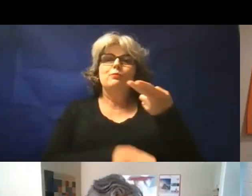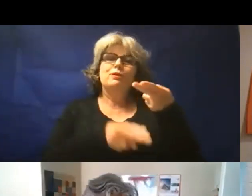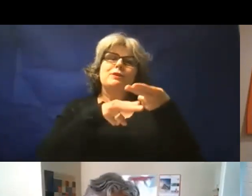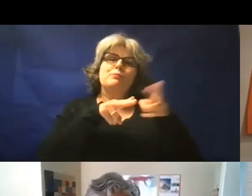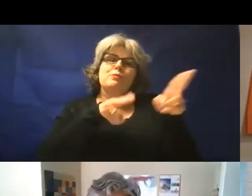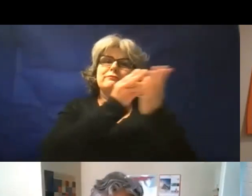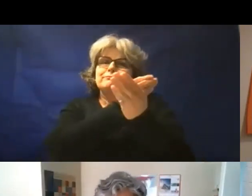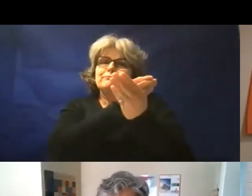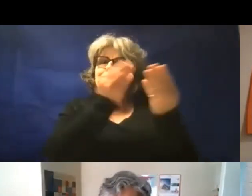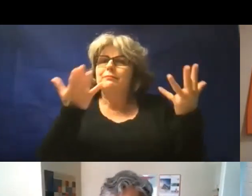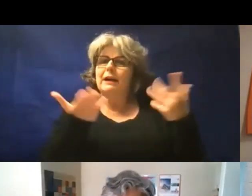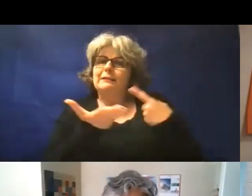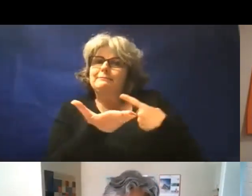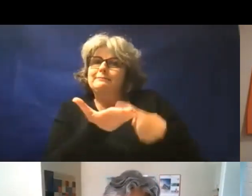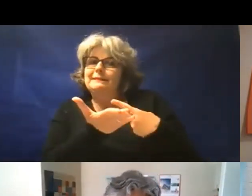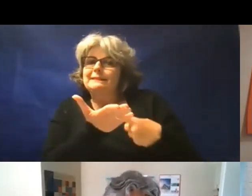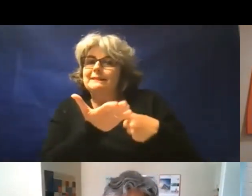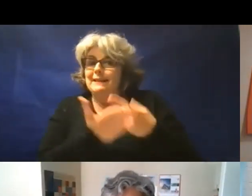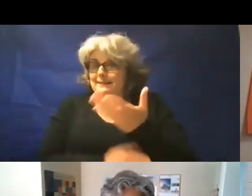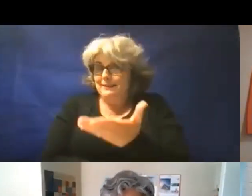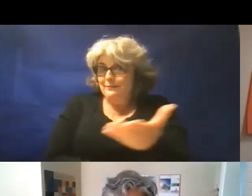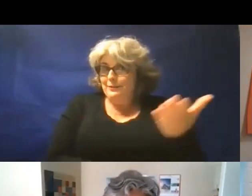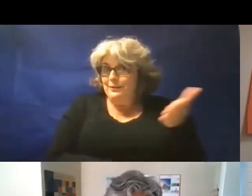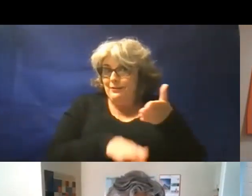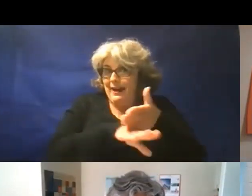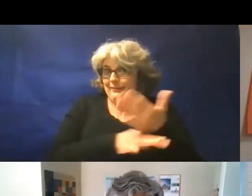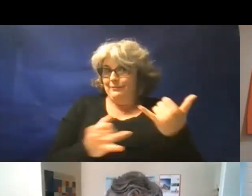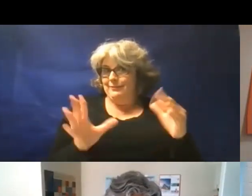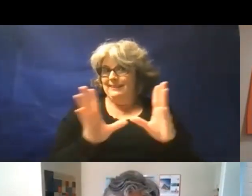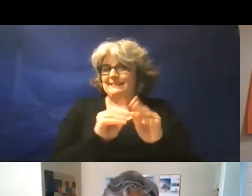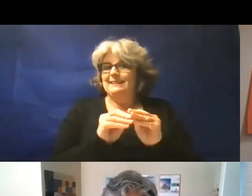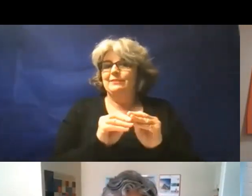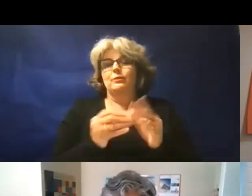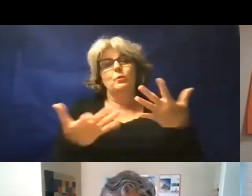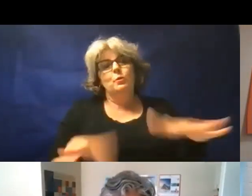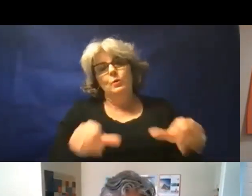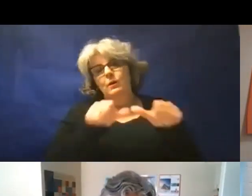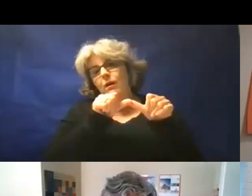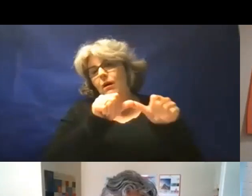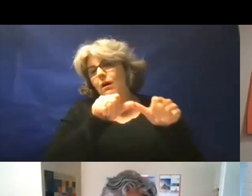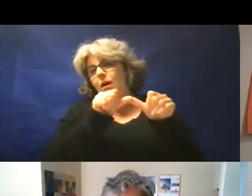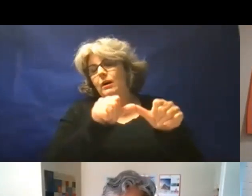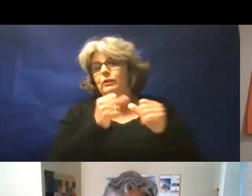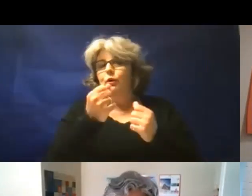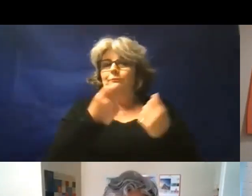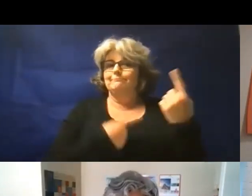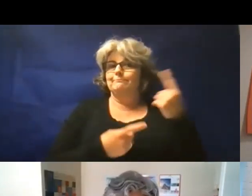love to discuss this with anyone afterwards this is an ongoing um question that we've